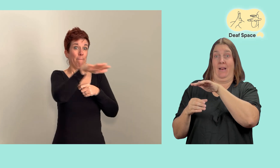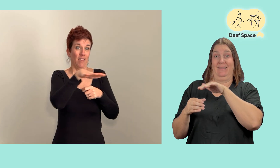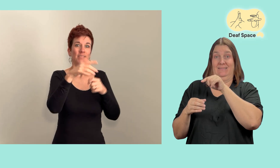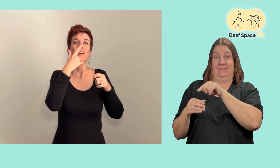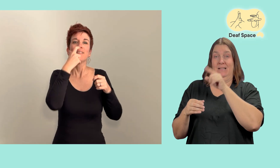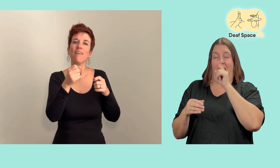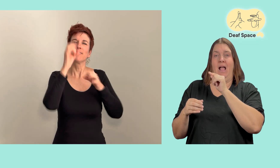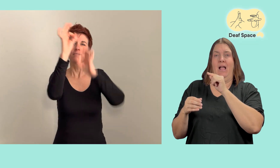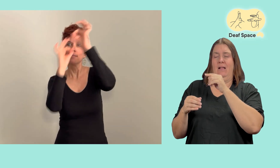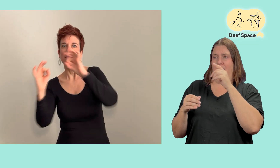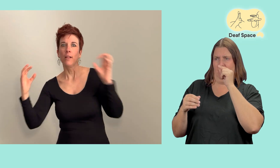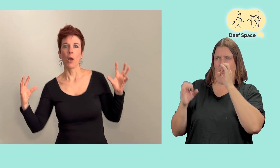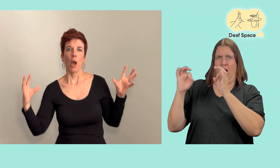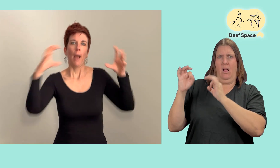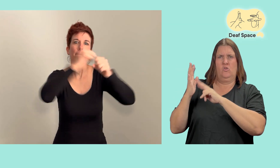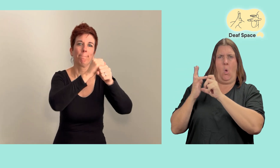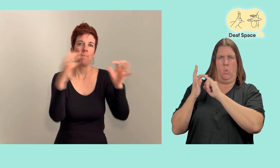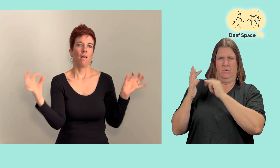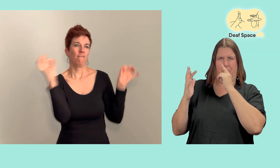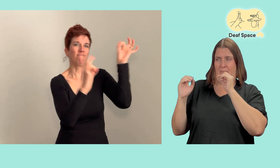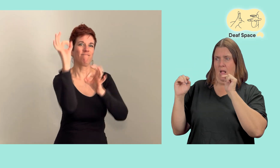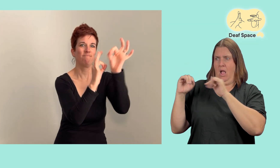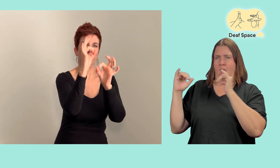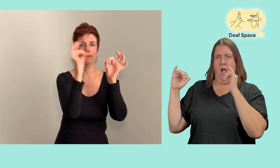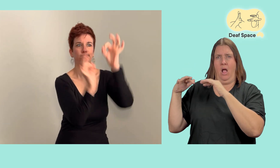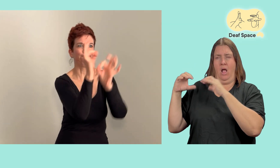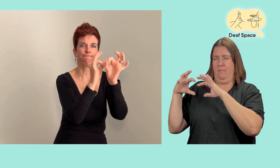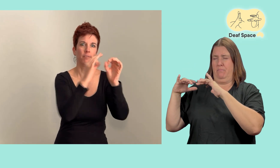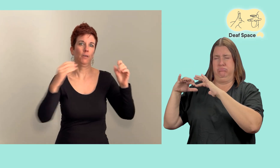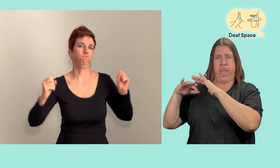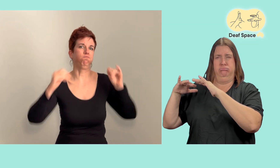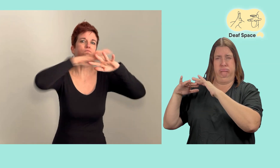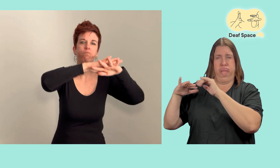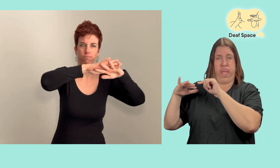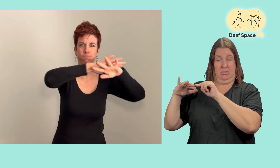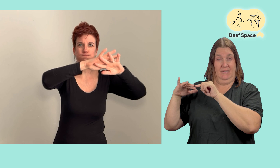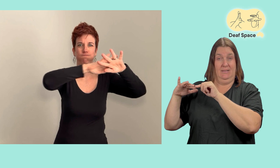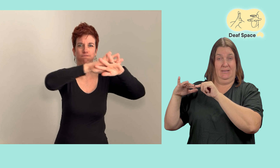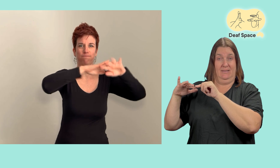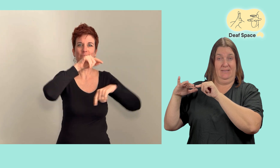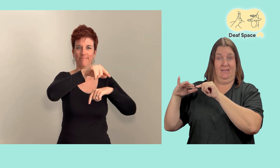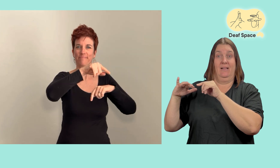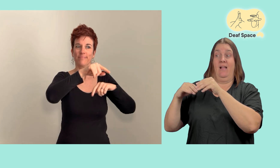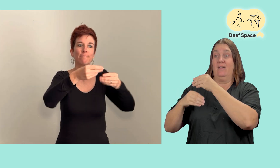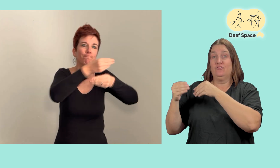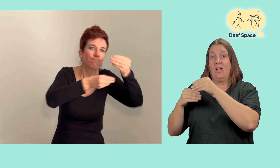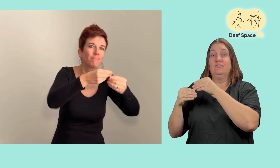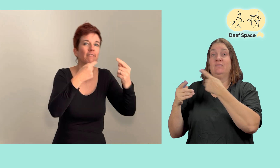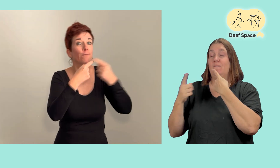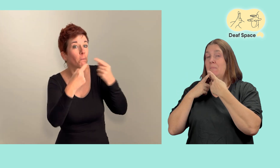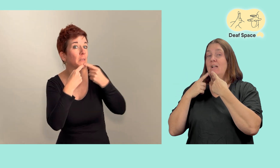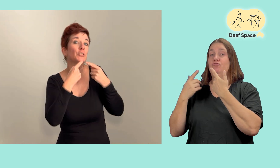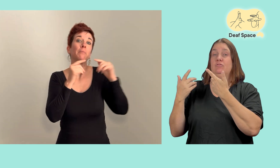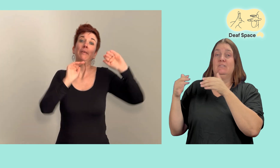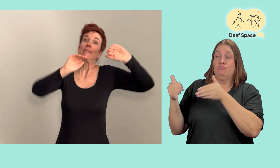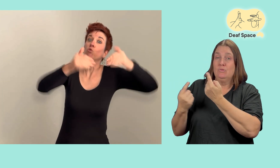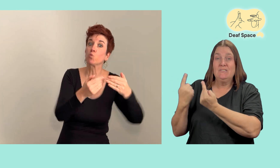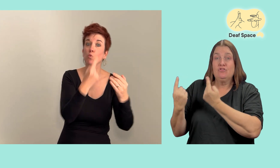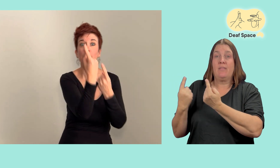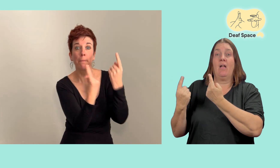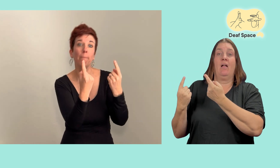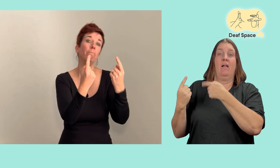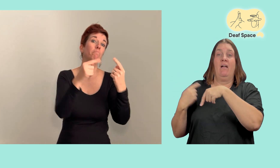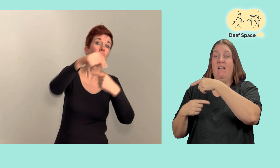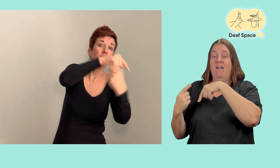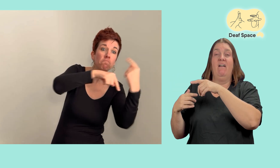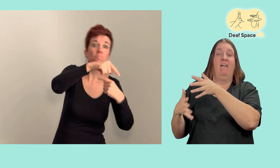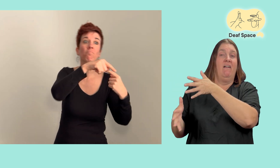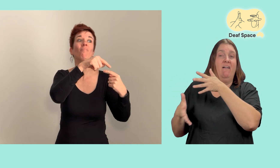And these places form nodes where people can meet, exchange information, make introductions, and communicate.